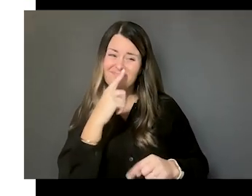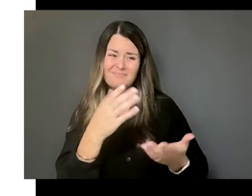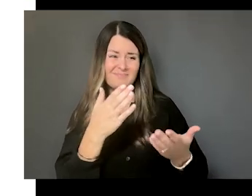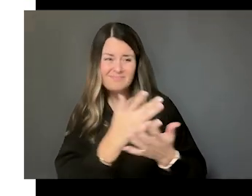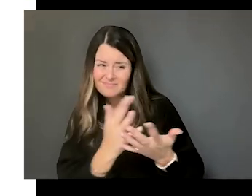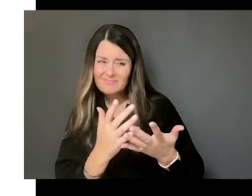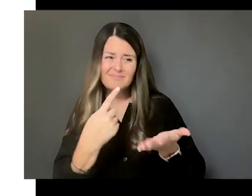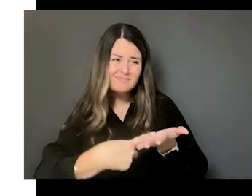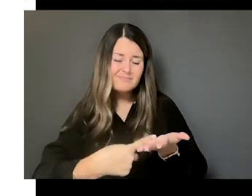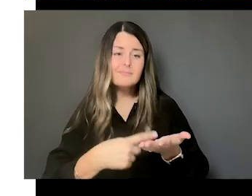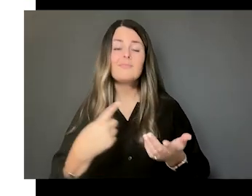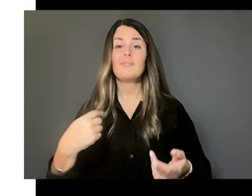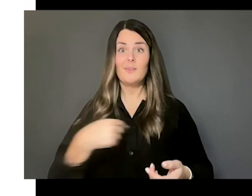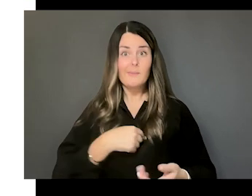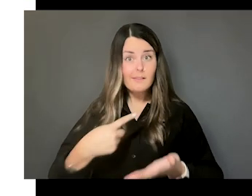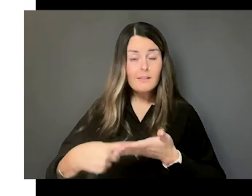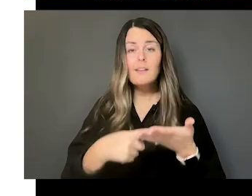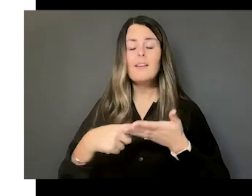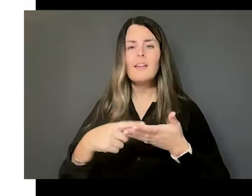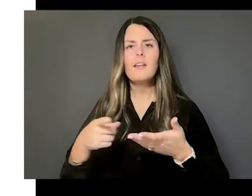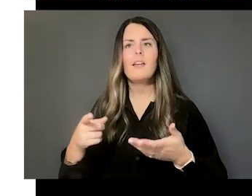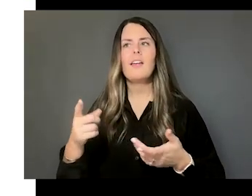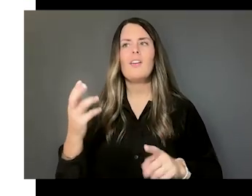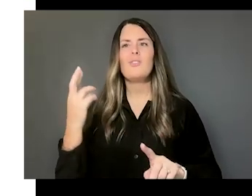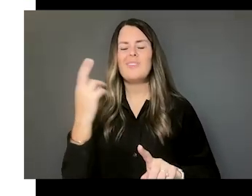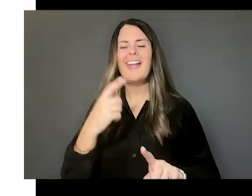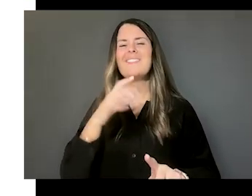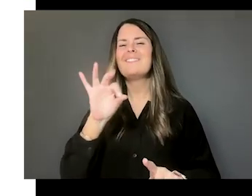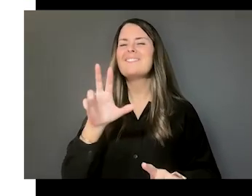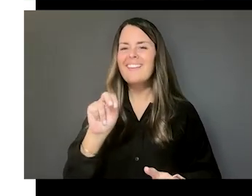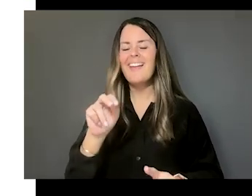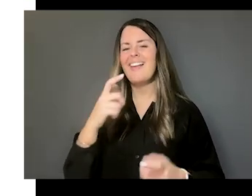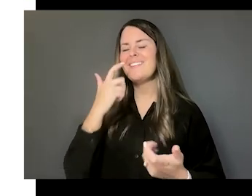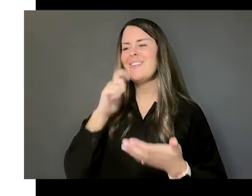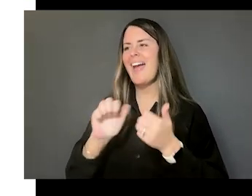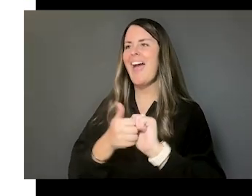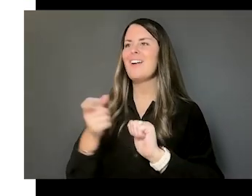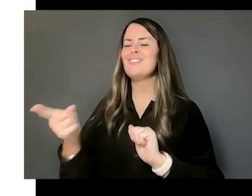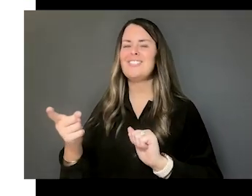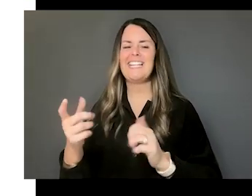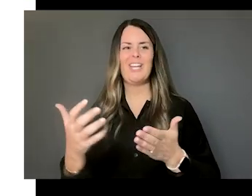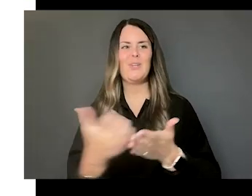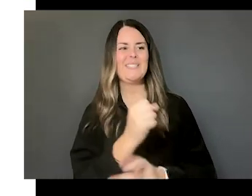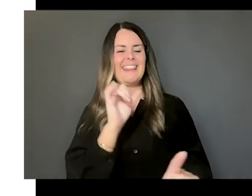And as we did, it was fun to see how she translated that into her classroom,